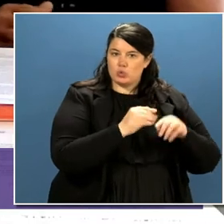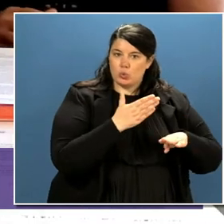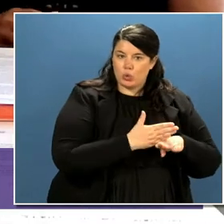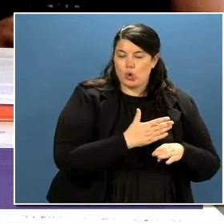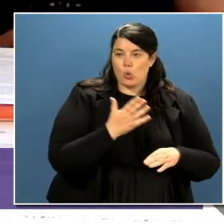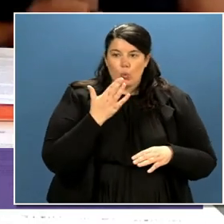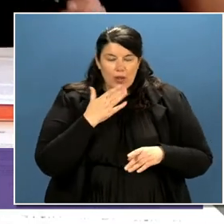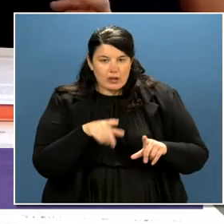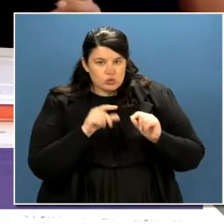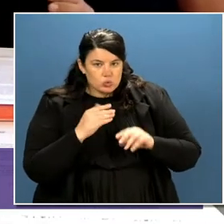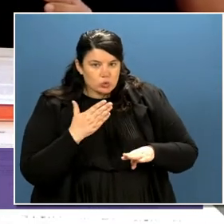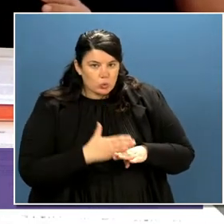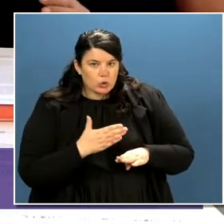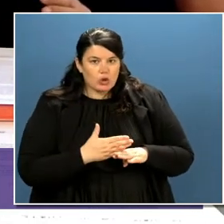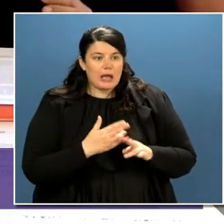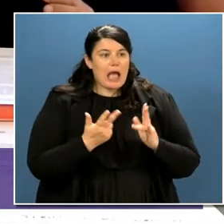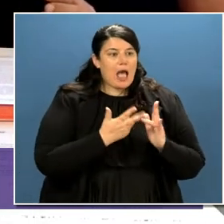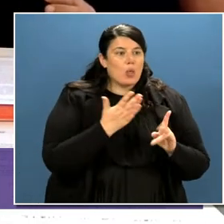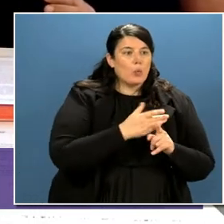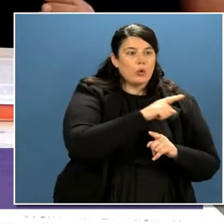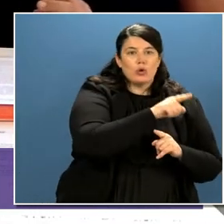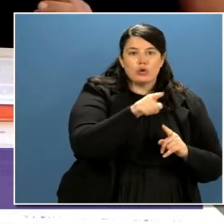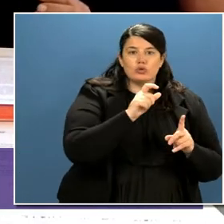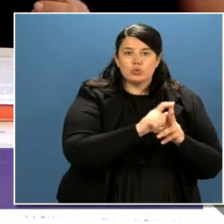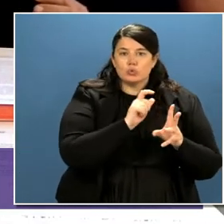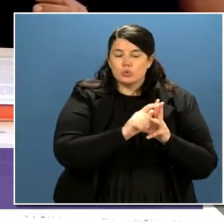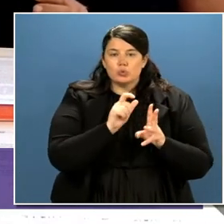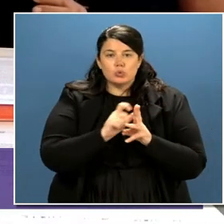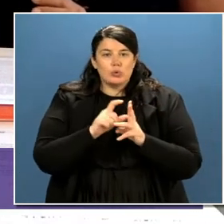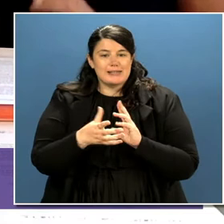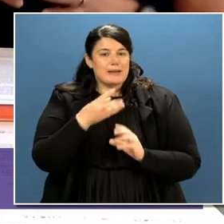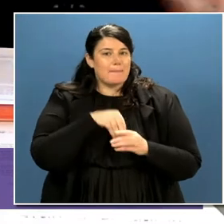work, the other work that they might want to do as part of their careers